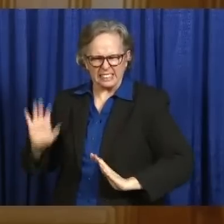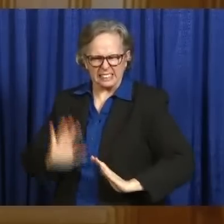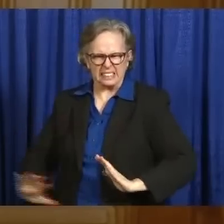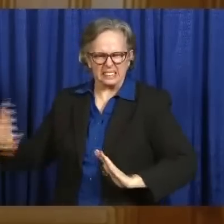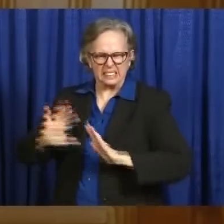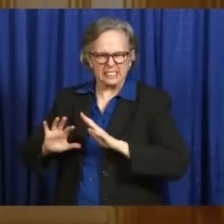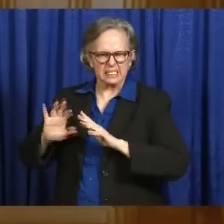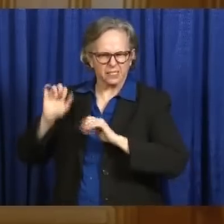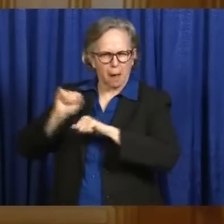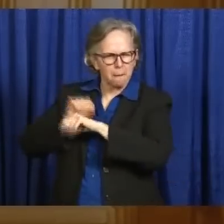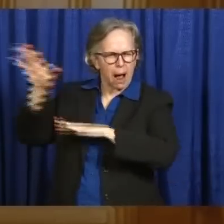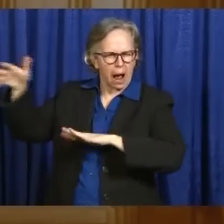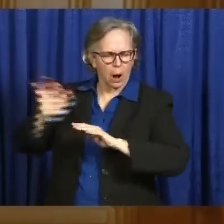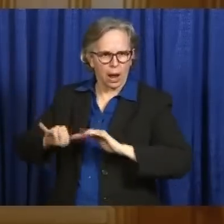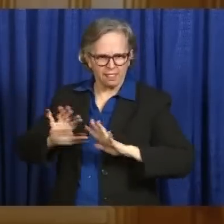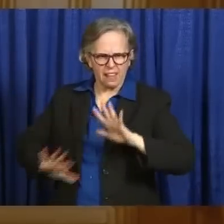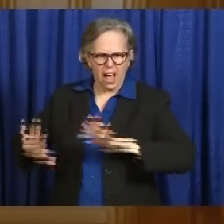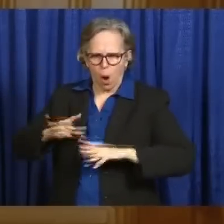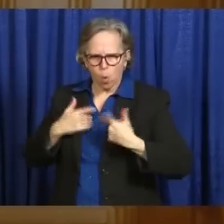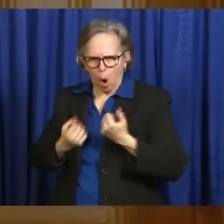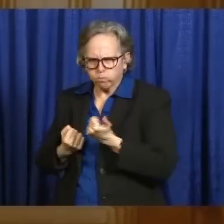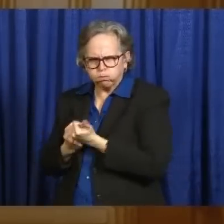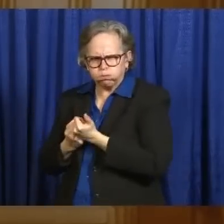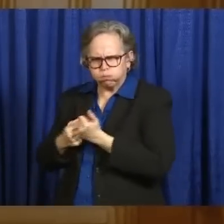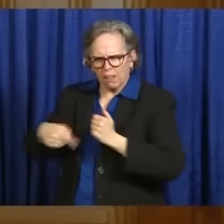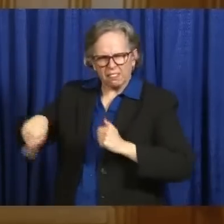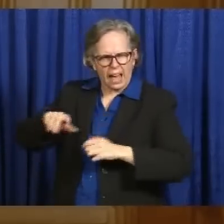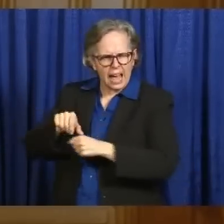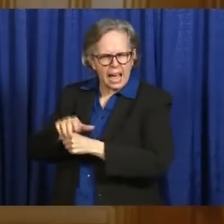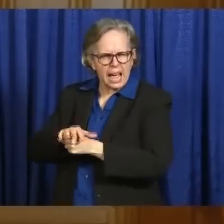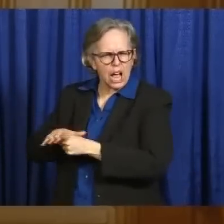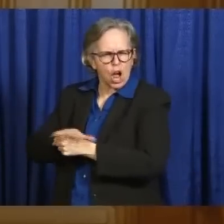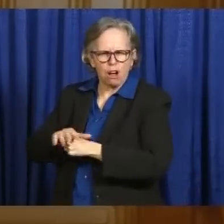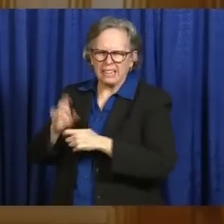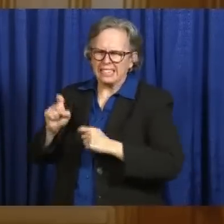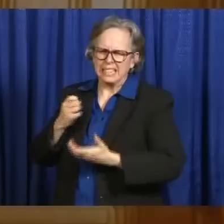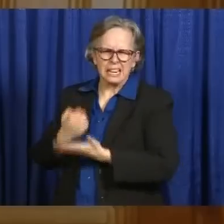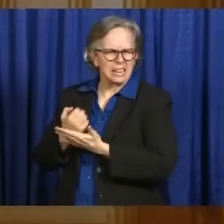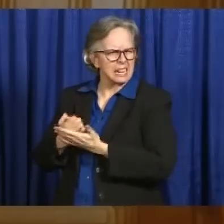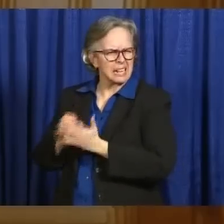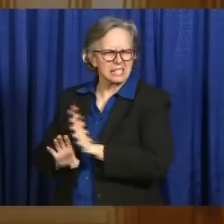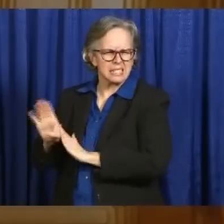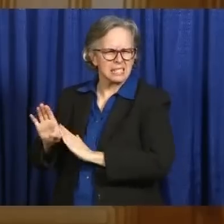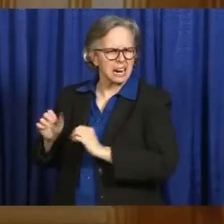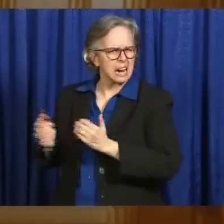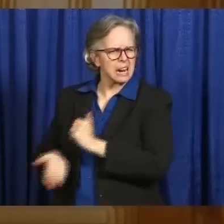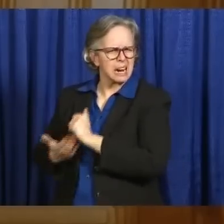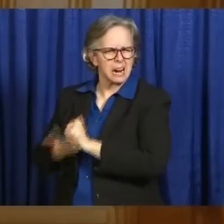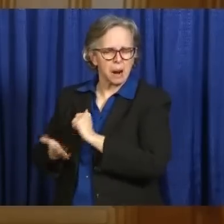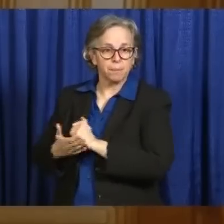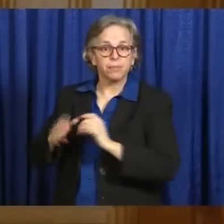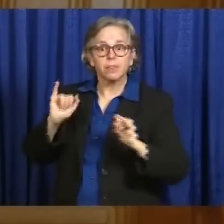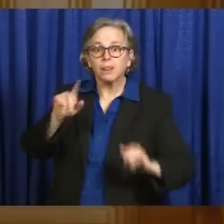COUNTIES OF EASTERN AND SOUTHERN OHIO. IT WORKS WITH LOCAL AND REGIONAL BANKS AS WELL AS SECONDARY LENDERS TO